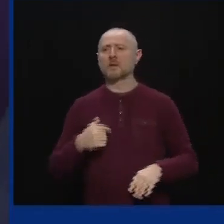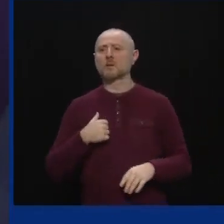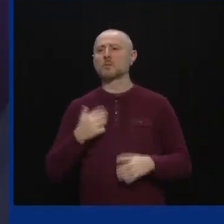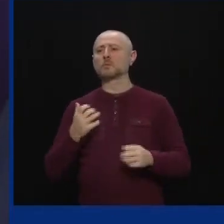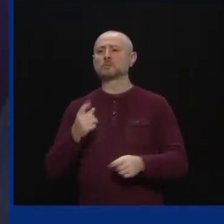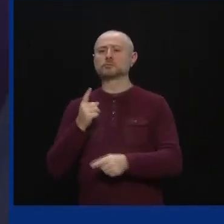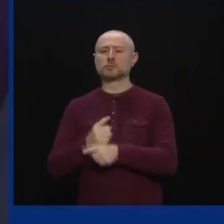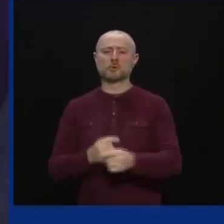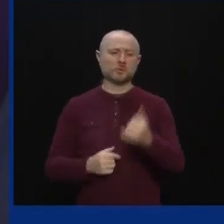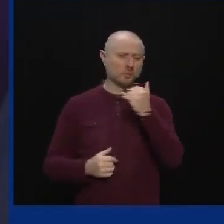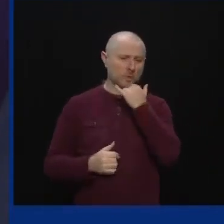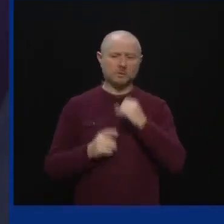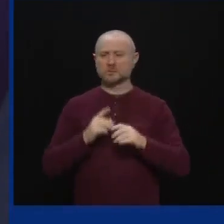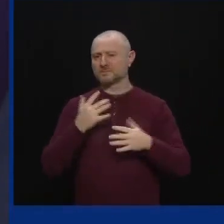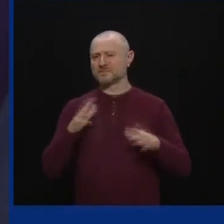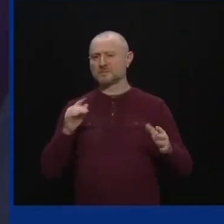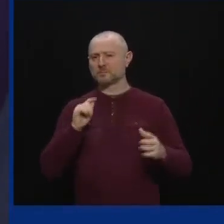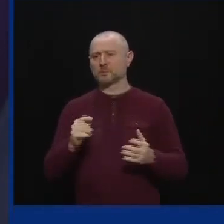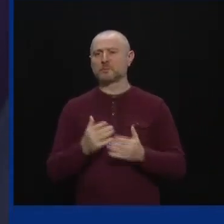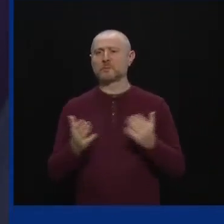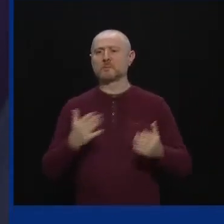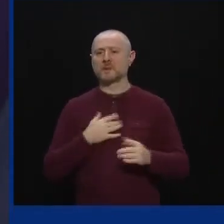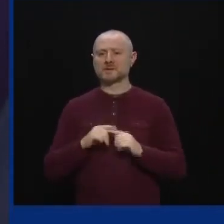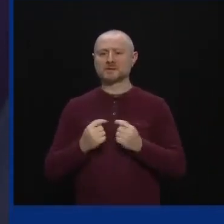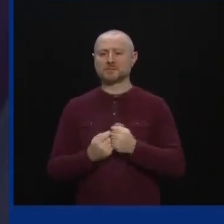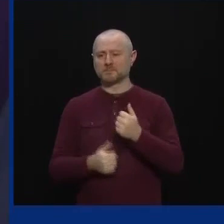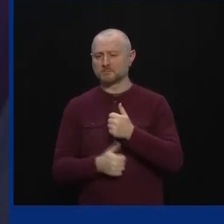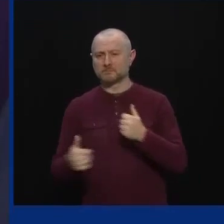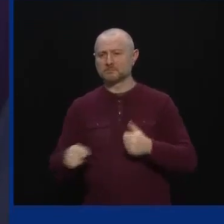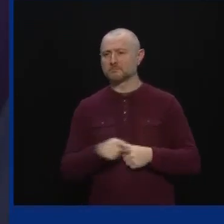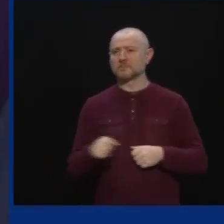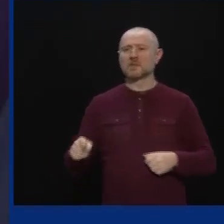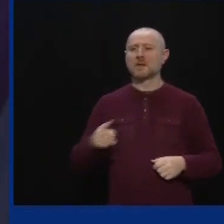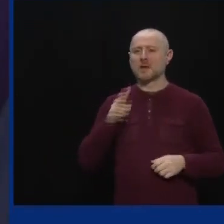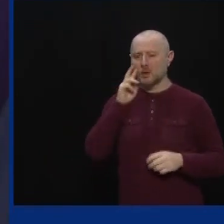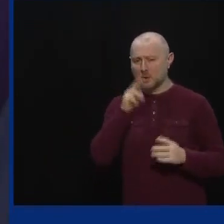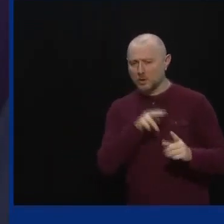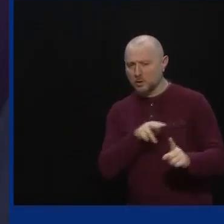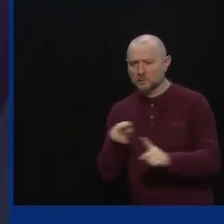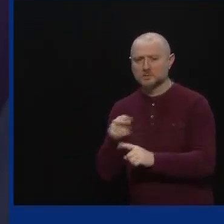THERE'S A LOT OF GRAY AREA BASED ON RULINGS THAT HAVE COME OUT --